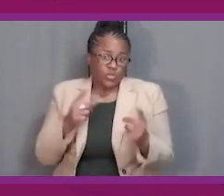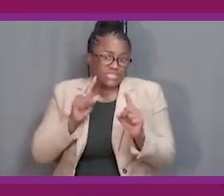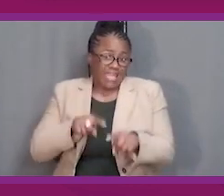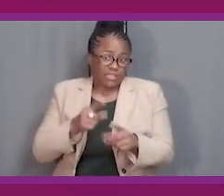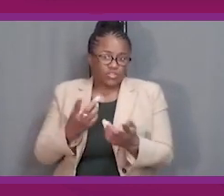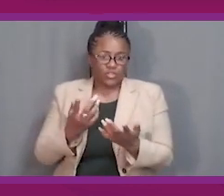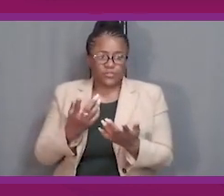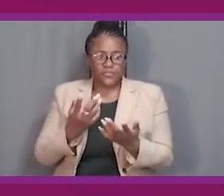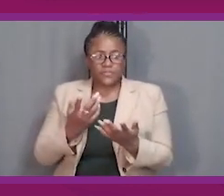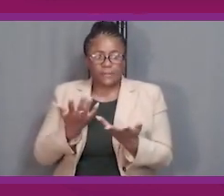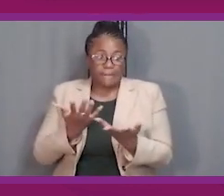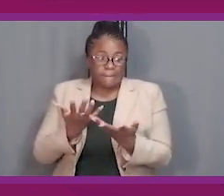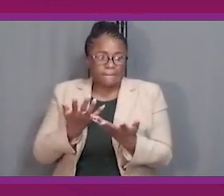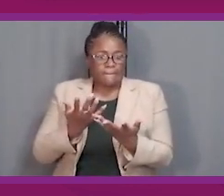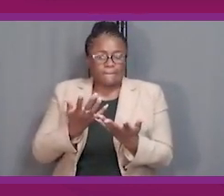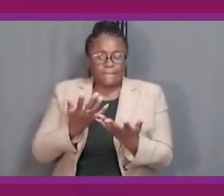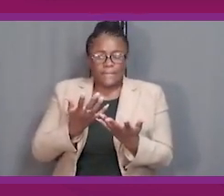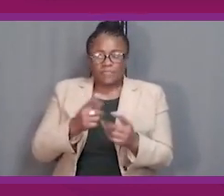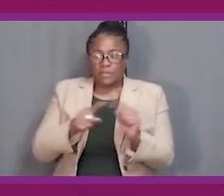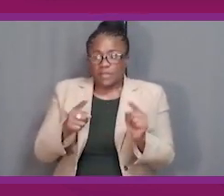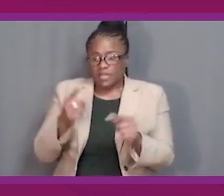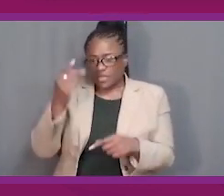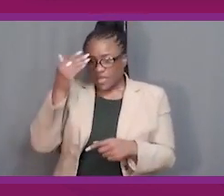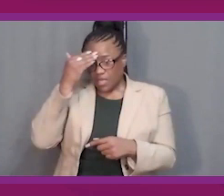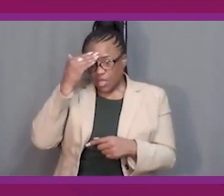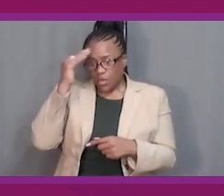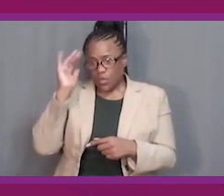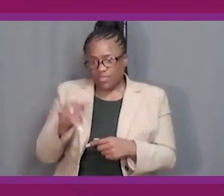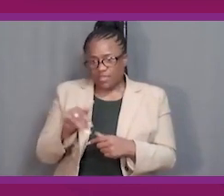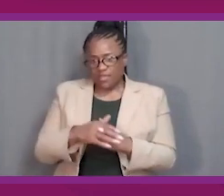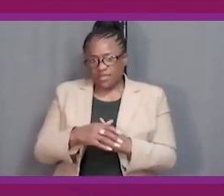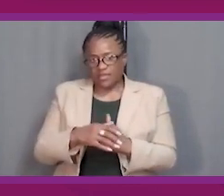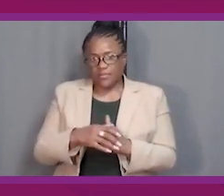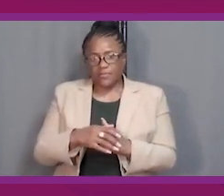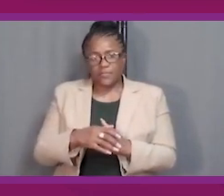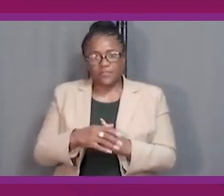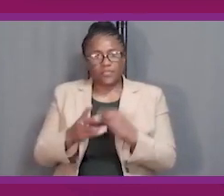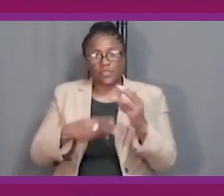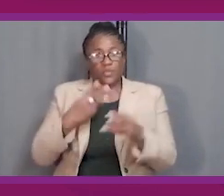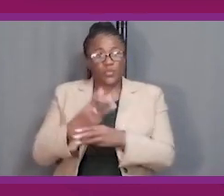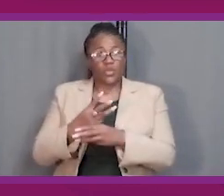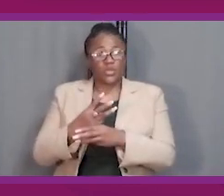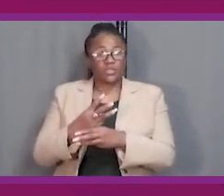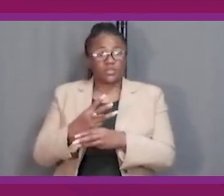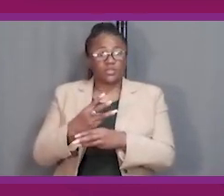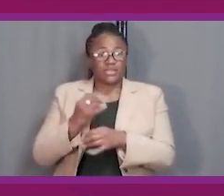the World Institute on Disability, our leadership, the work that we do,